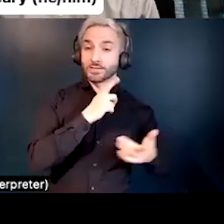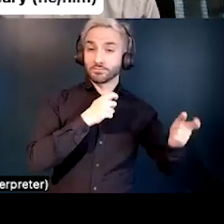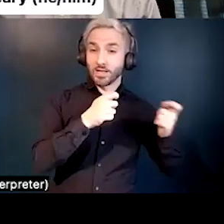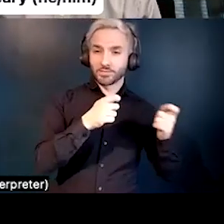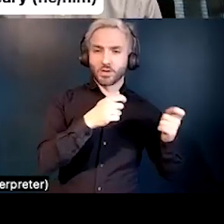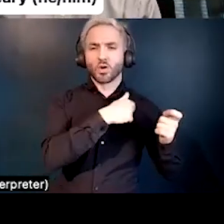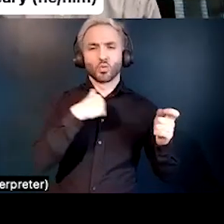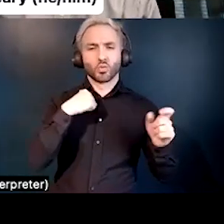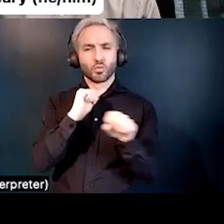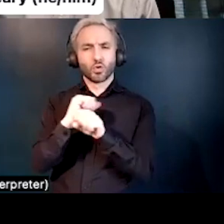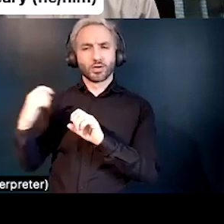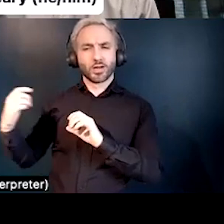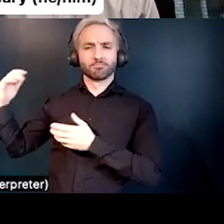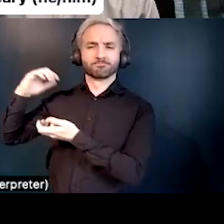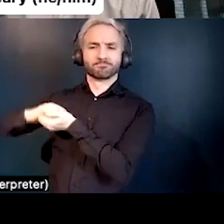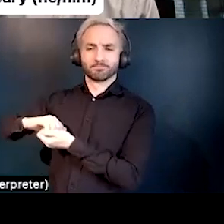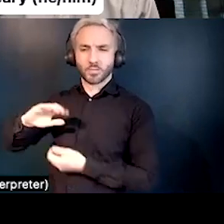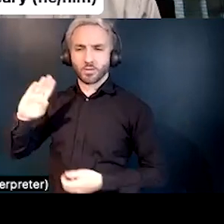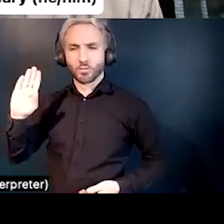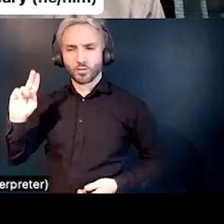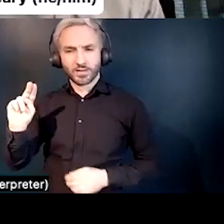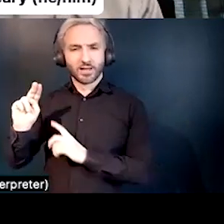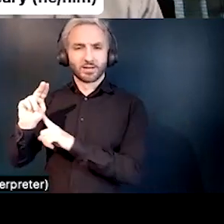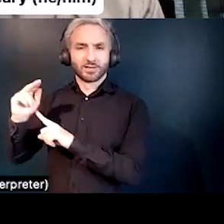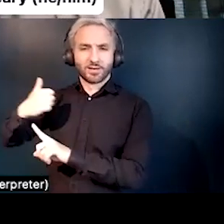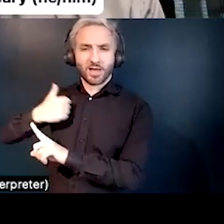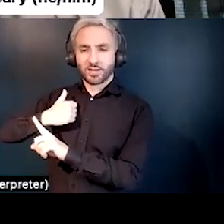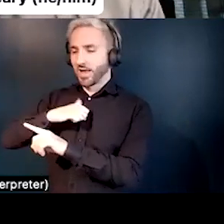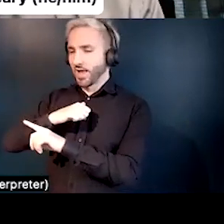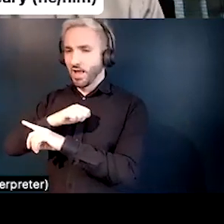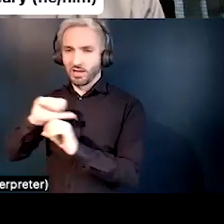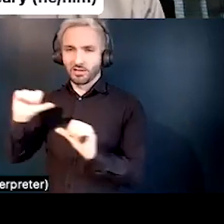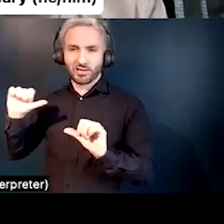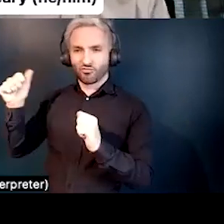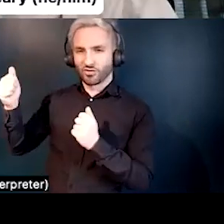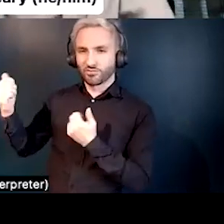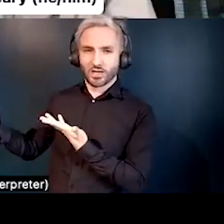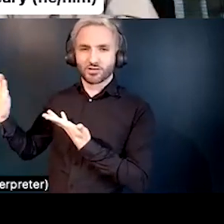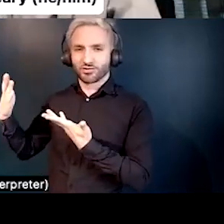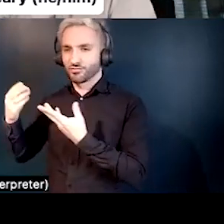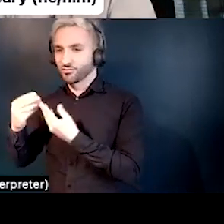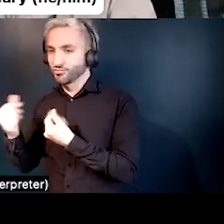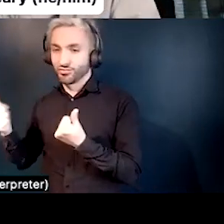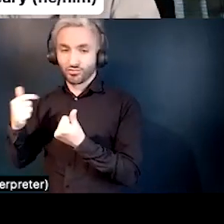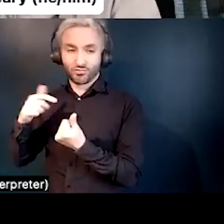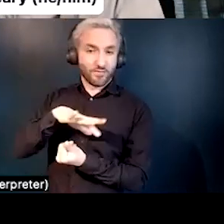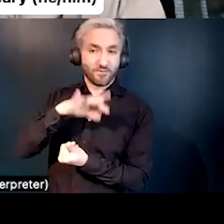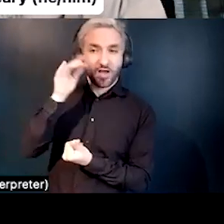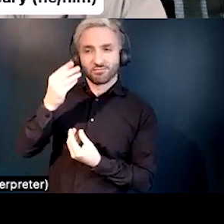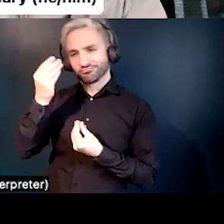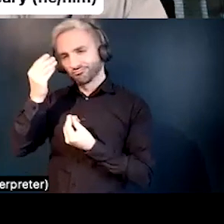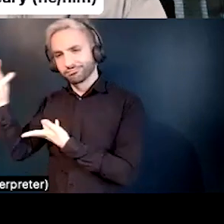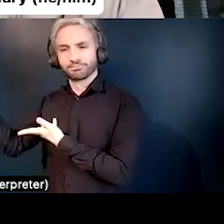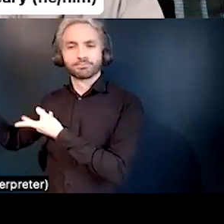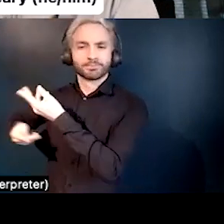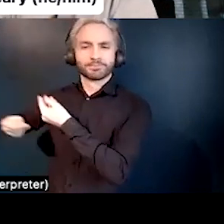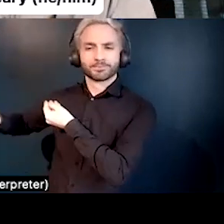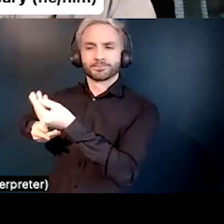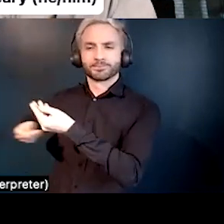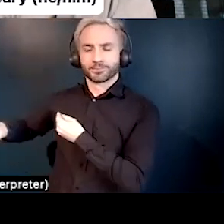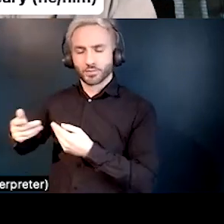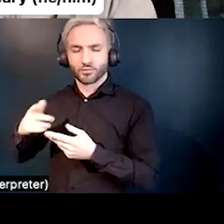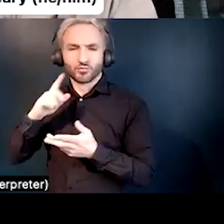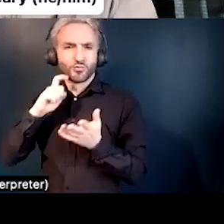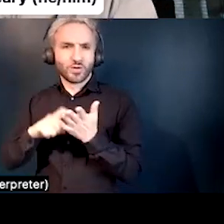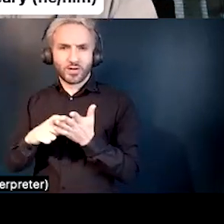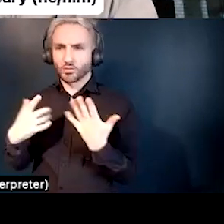any recommendations and solutions that we make as an organisation. We recognise very much that while